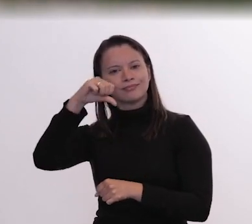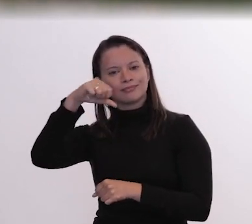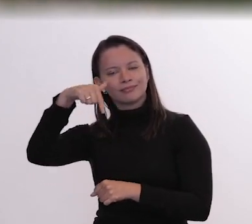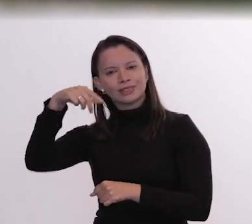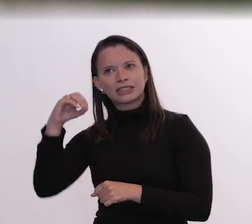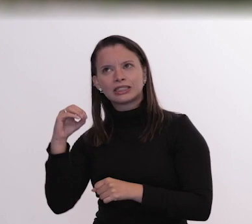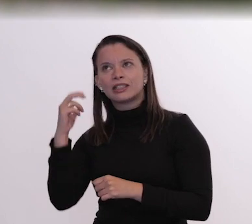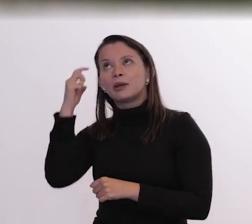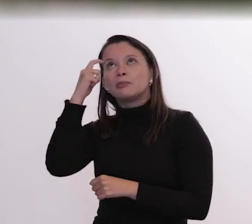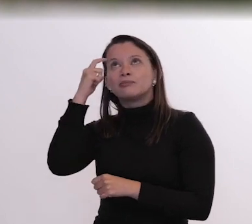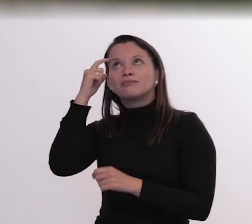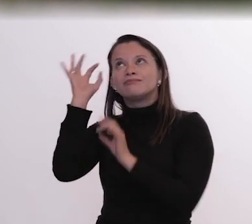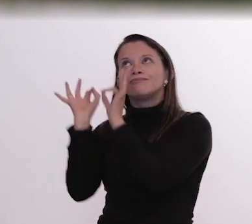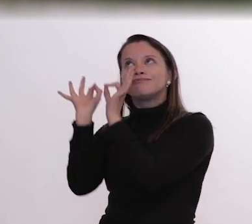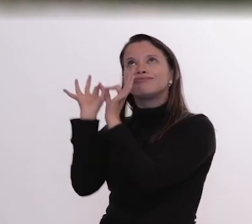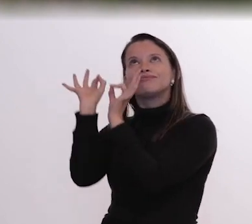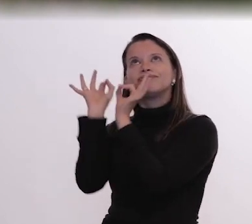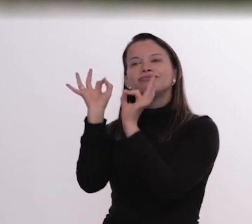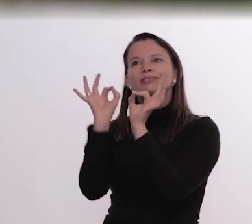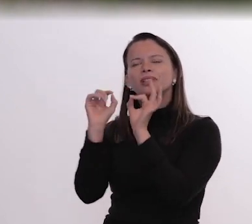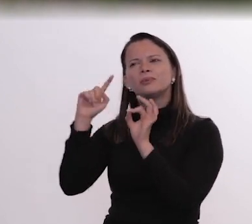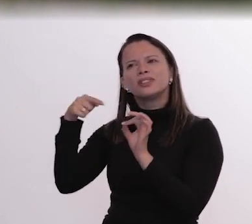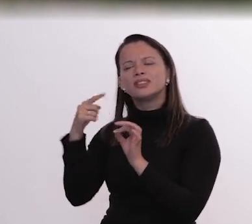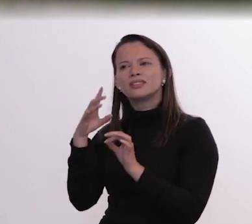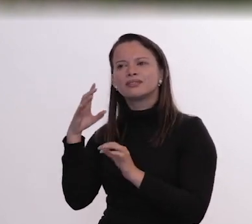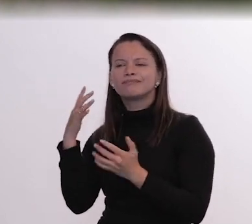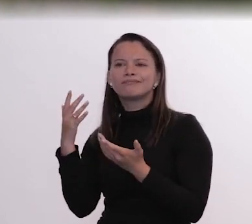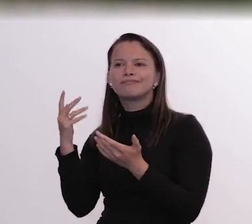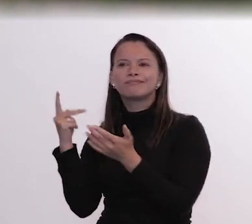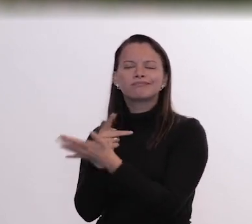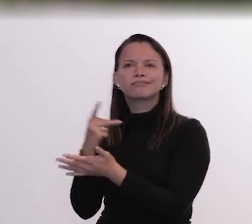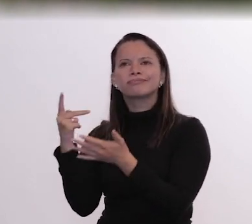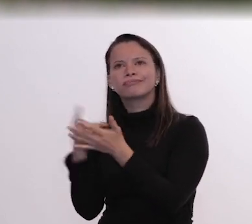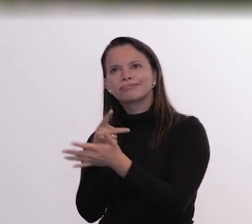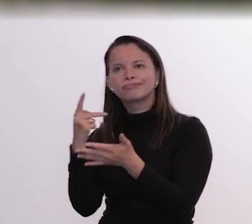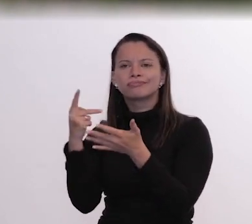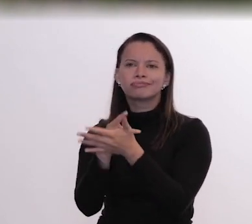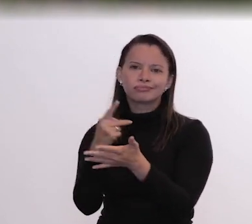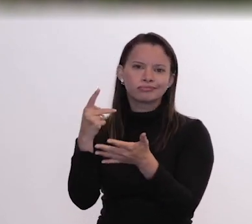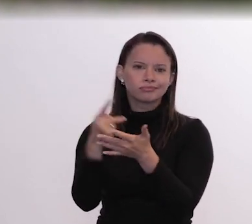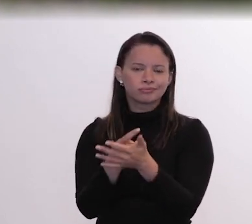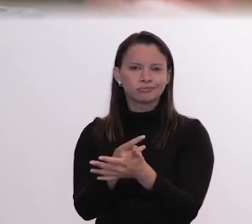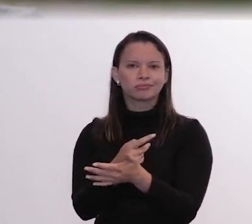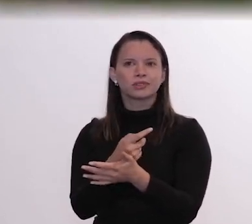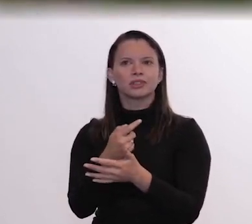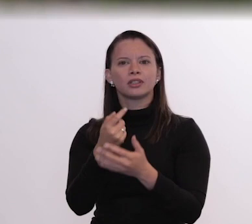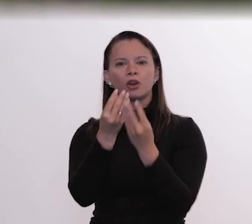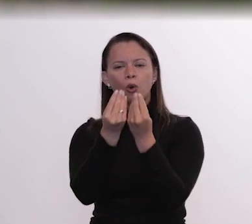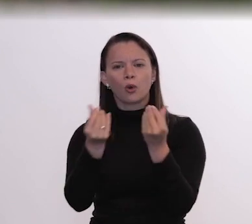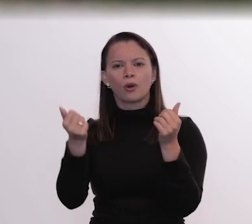we cannot fix this. And we start disqualifying the politics, disqualifying things, we say things don’t work.